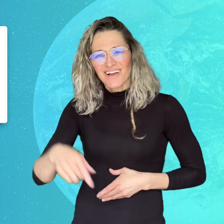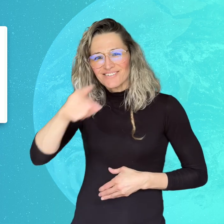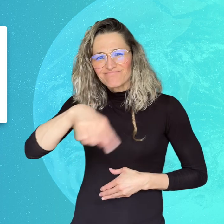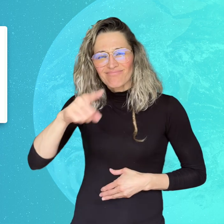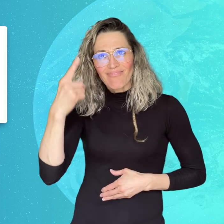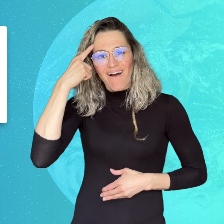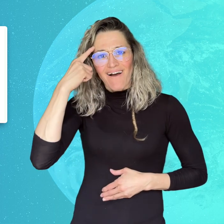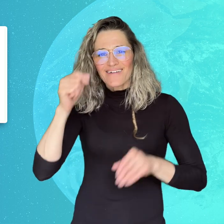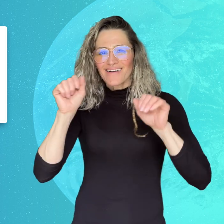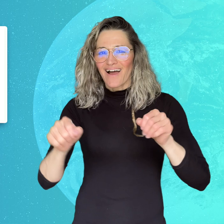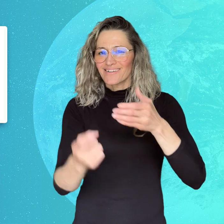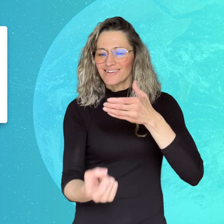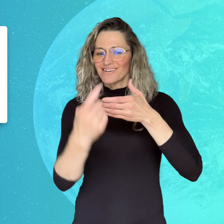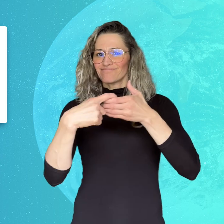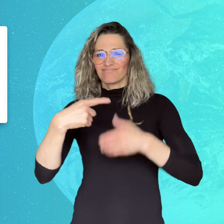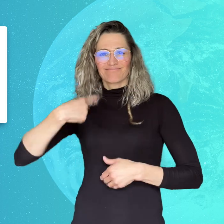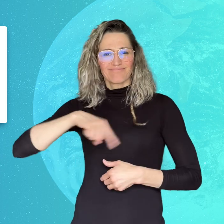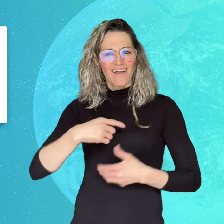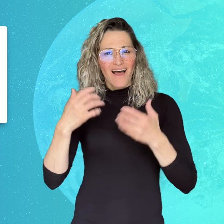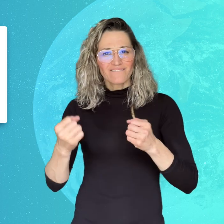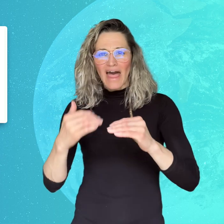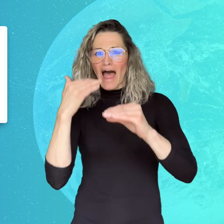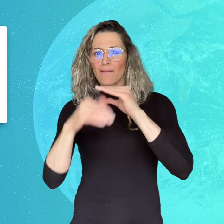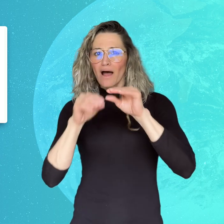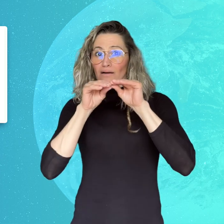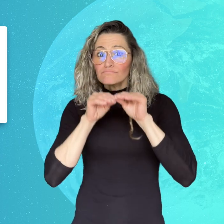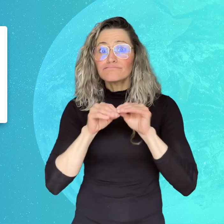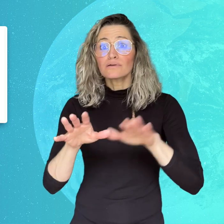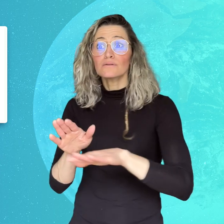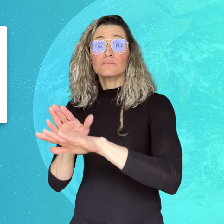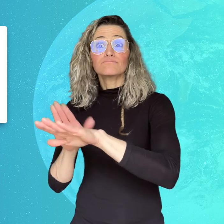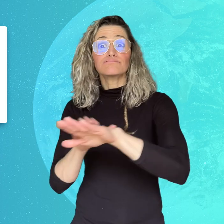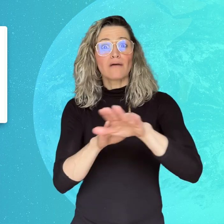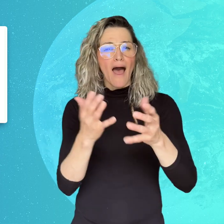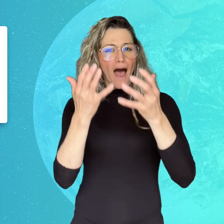Be sure to subscribe to our email newsletter